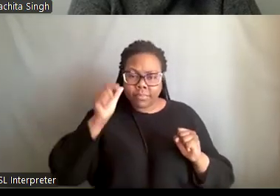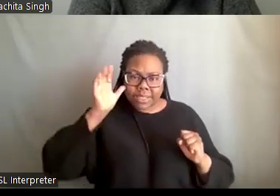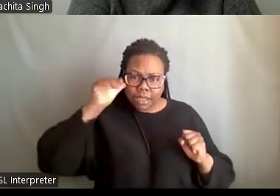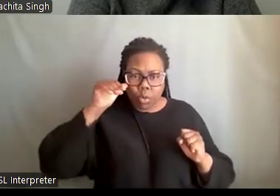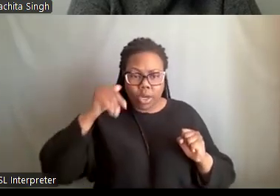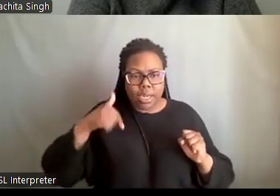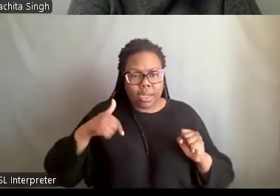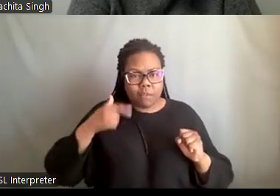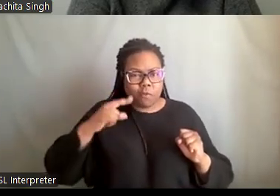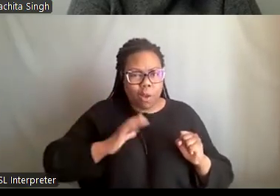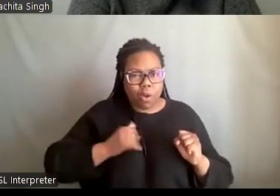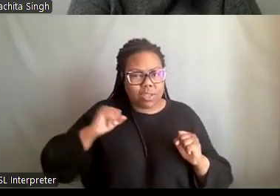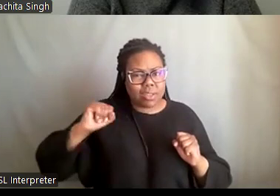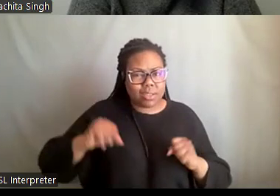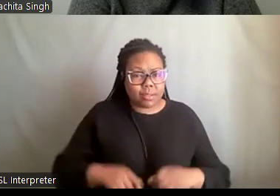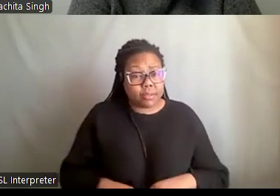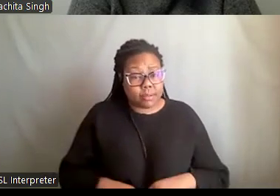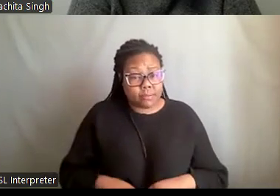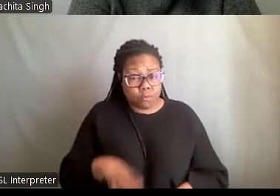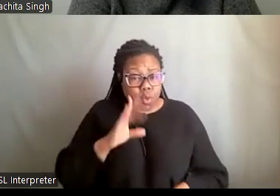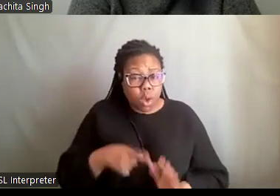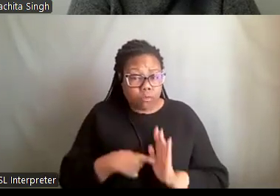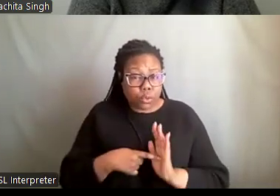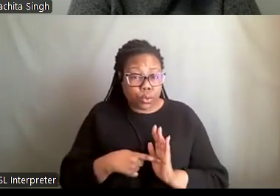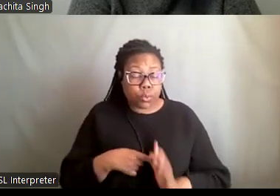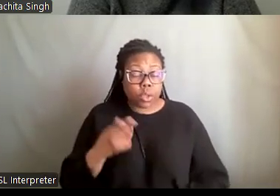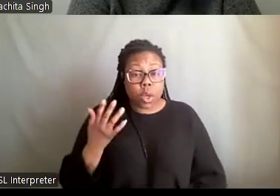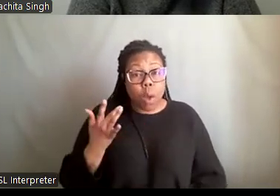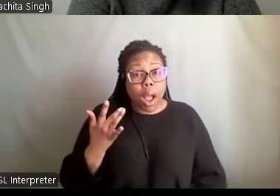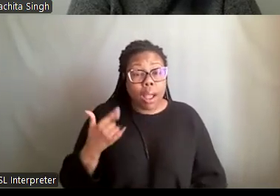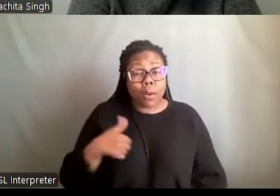hard hitting if you will, in our resistance. Okay? We're